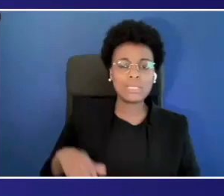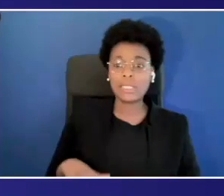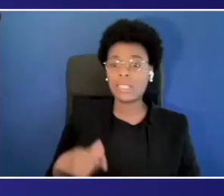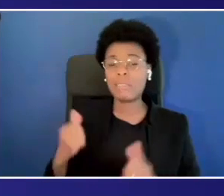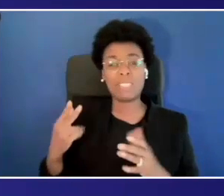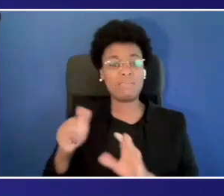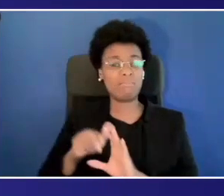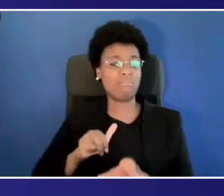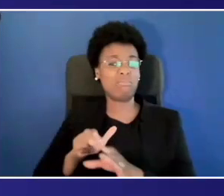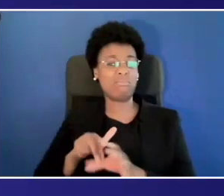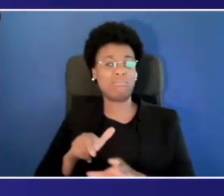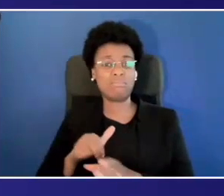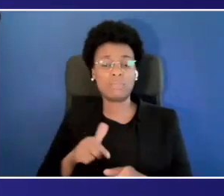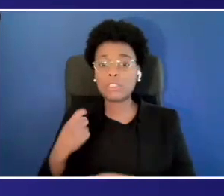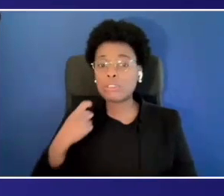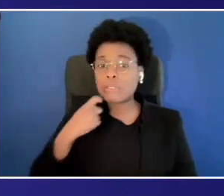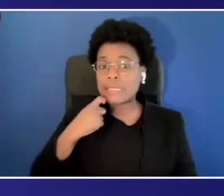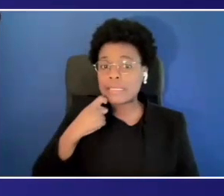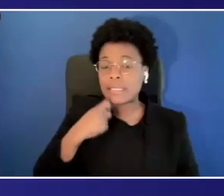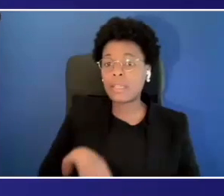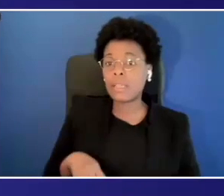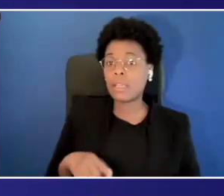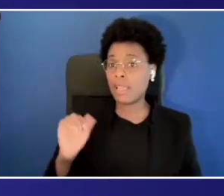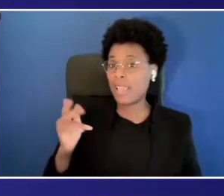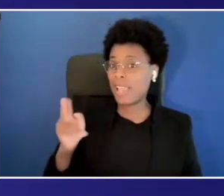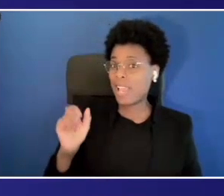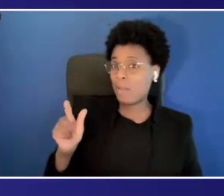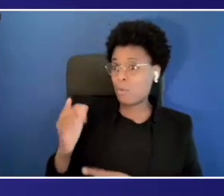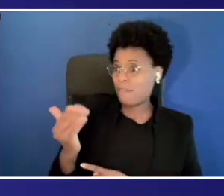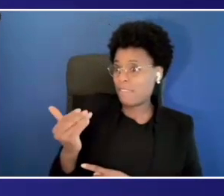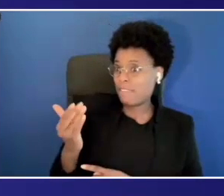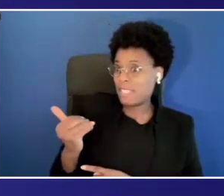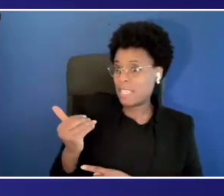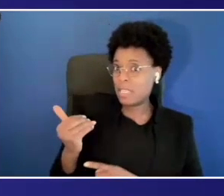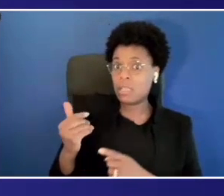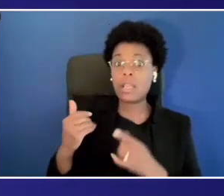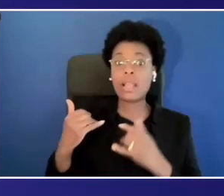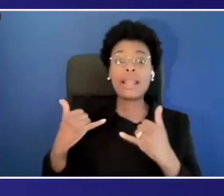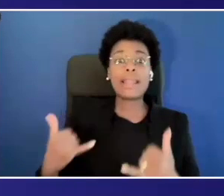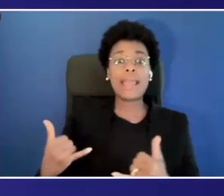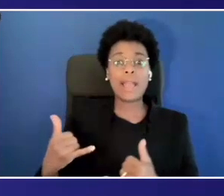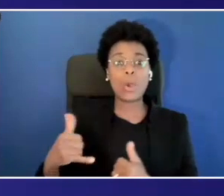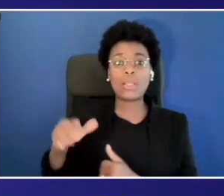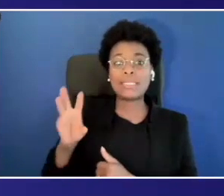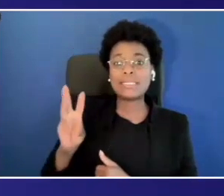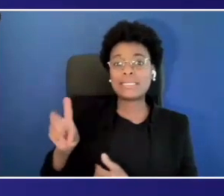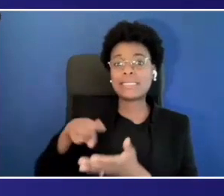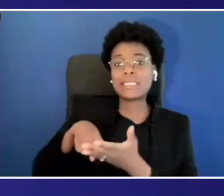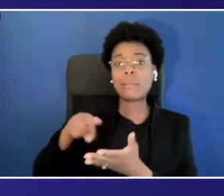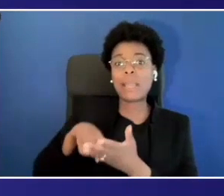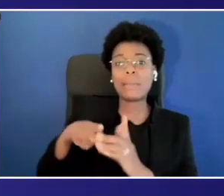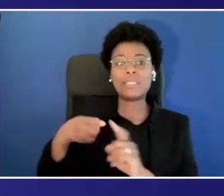As of April 15, th I am 6 payments away from attaining public service loan forgiveness. 6.